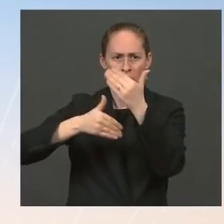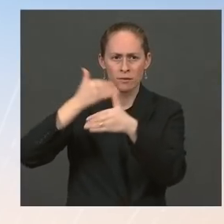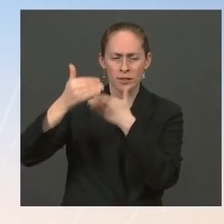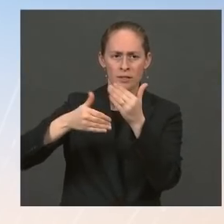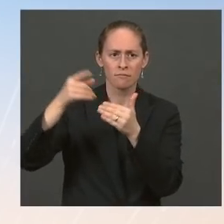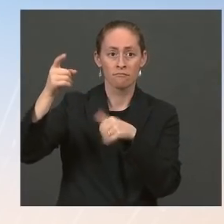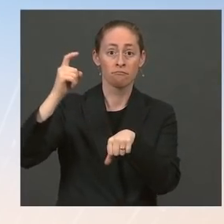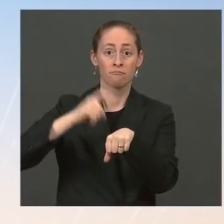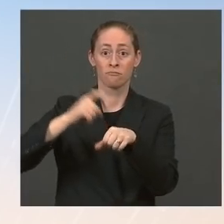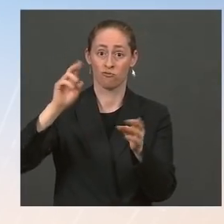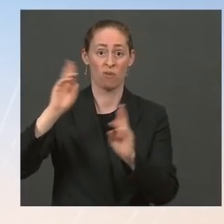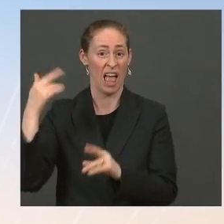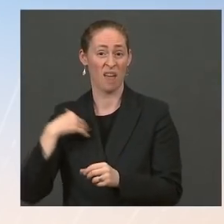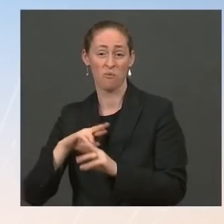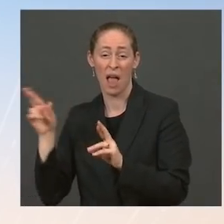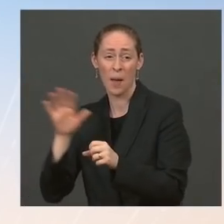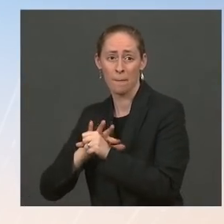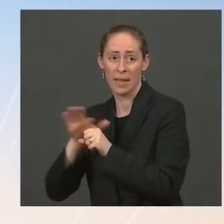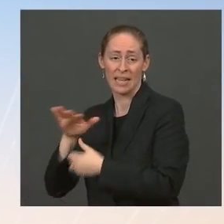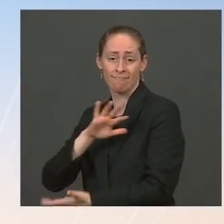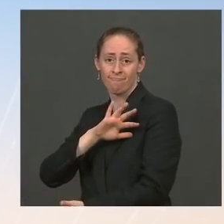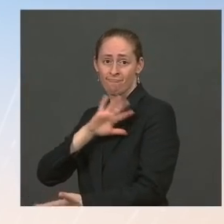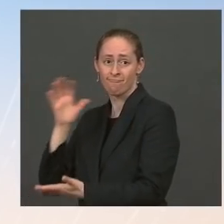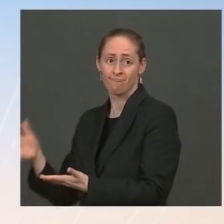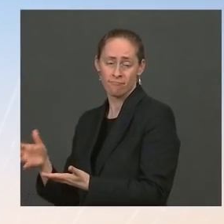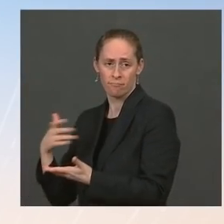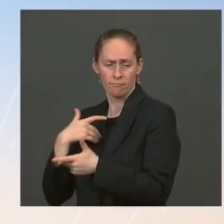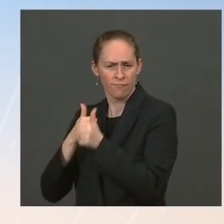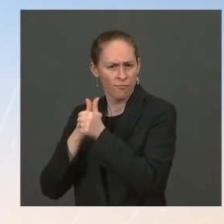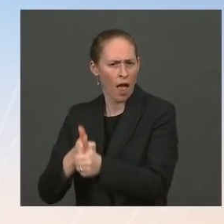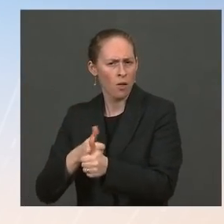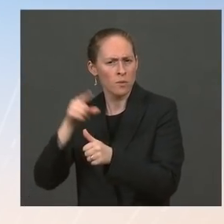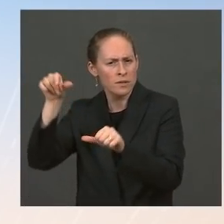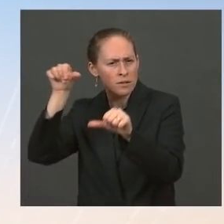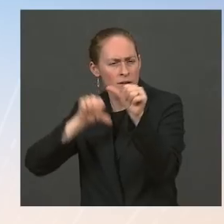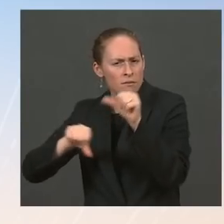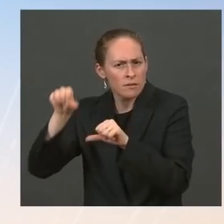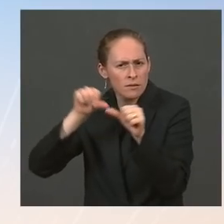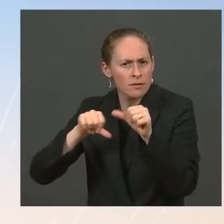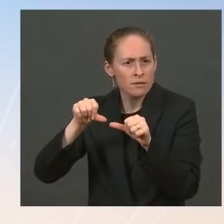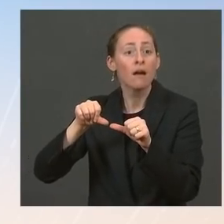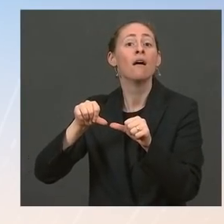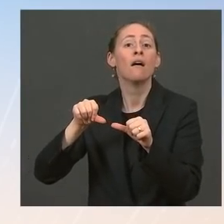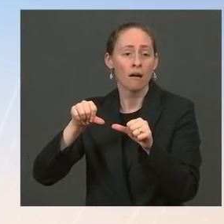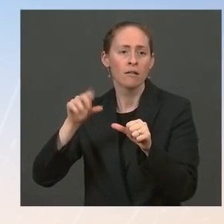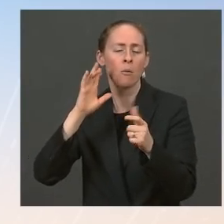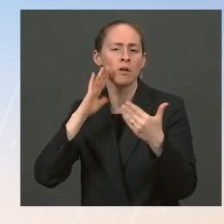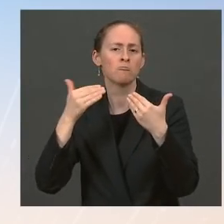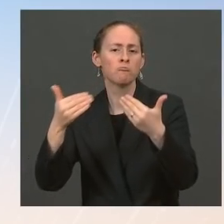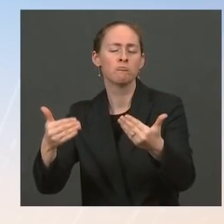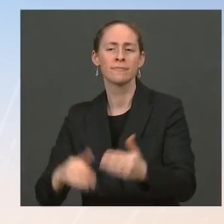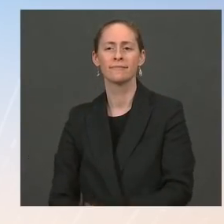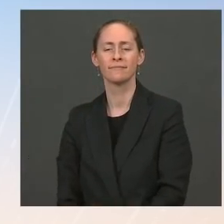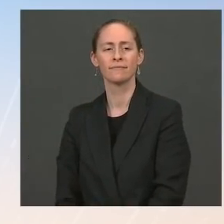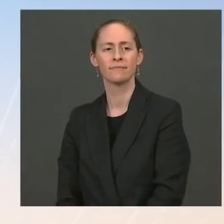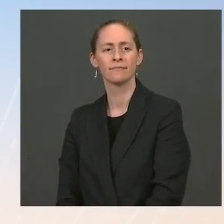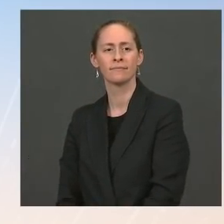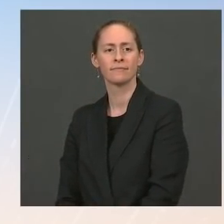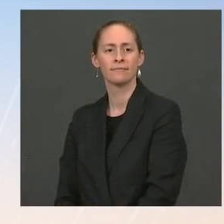But science first, data first, so we'll wait for the process to proceed. The Press: And is the White House concerned about the rising numbers going into the holiday season, into the winter?